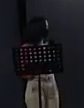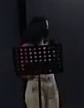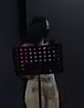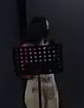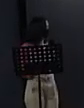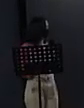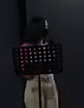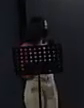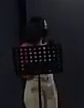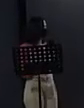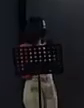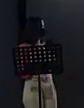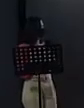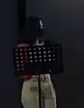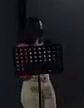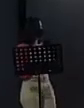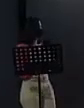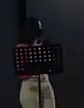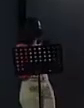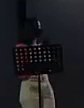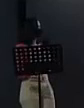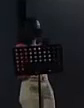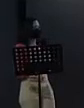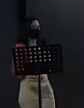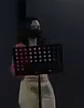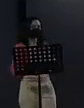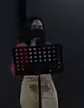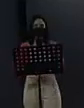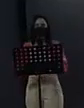gloriana and Marvin thank you thank you good afternoon good afternoon see you later